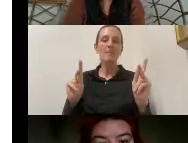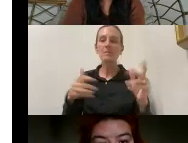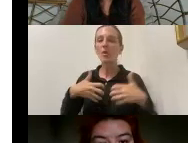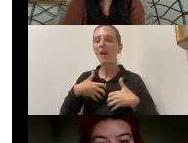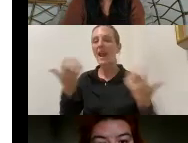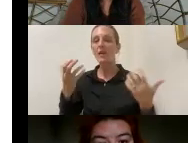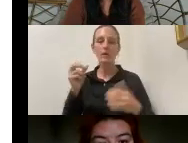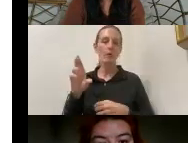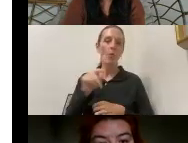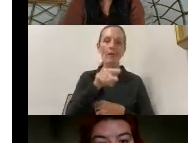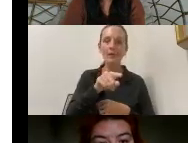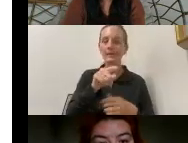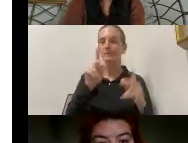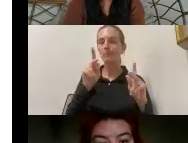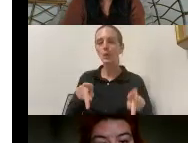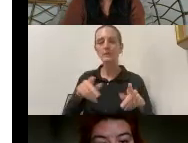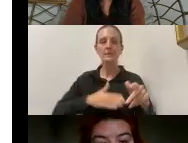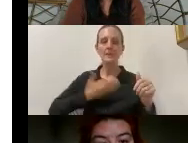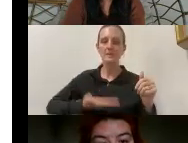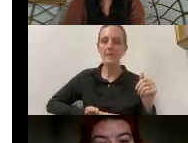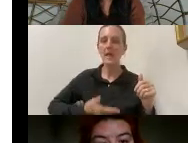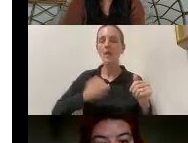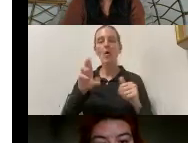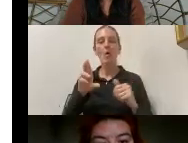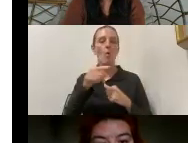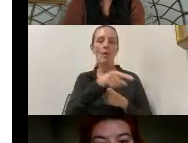really upset; even if someone's grieving so hard they're curled up in a ball they should